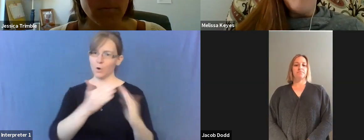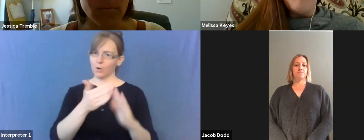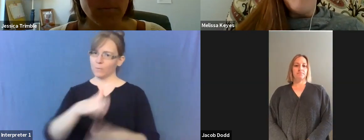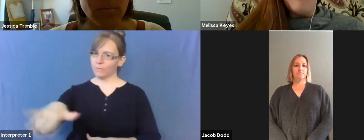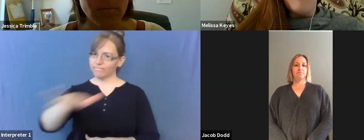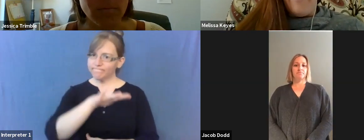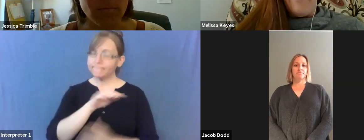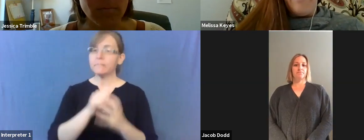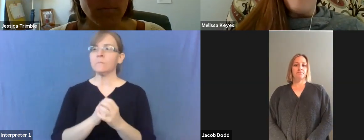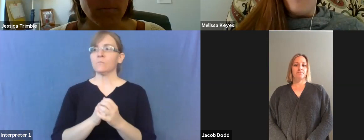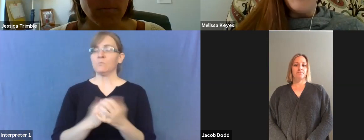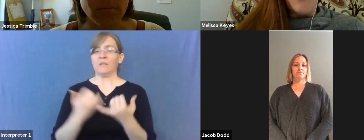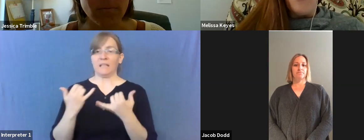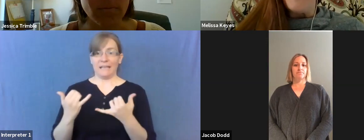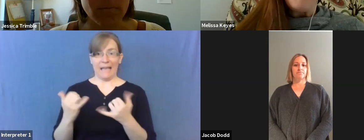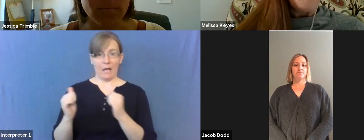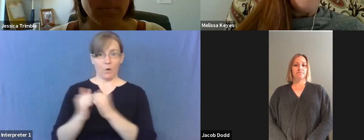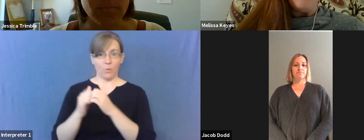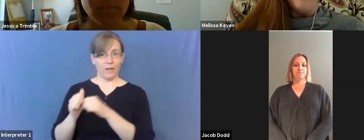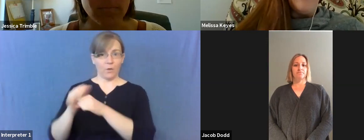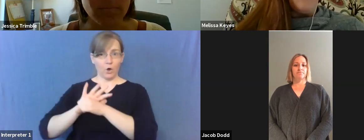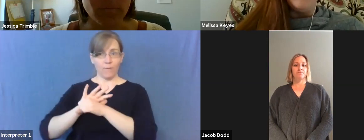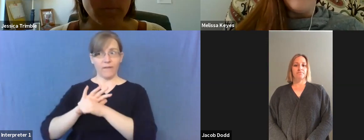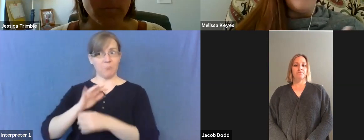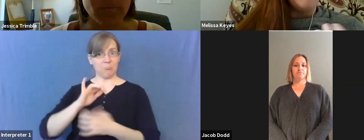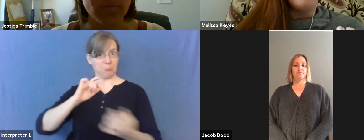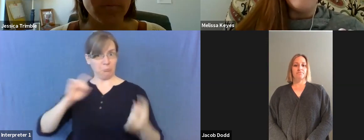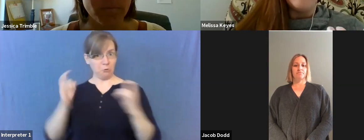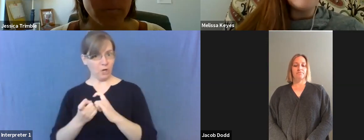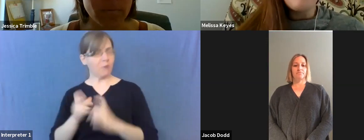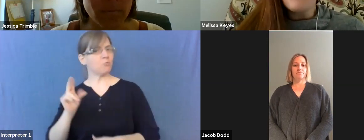But now I am also looking at PPE procurement,